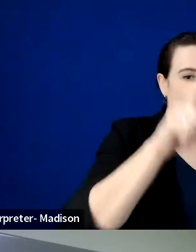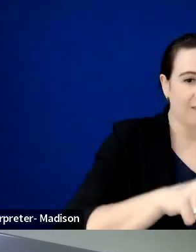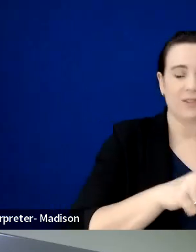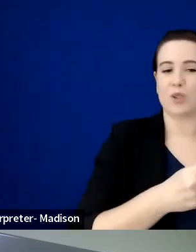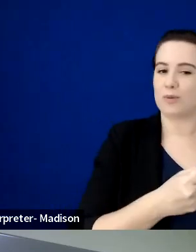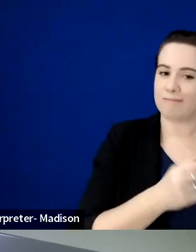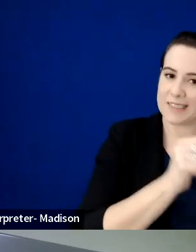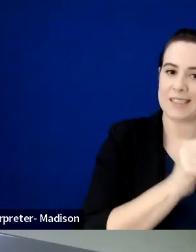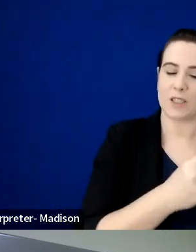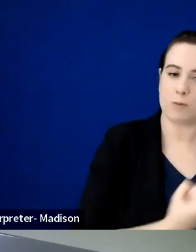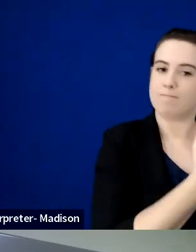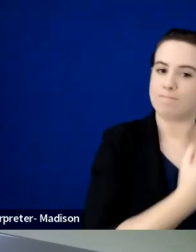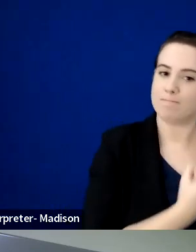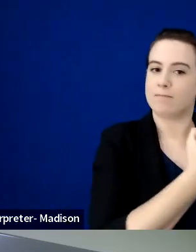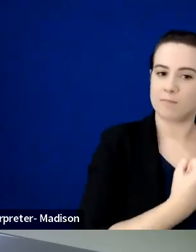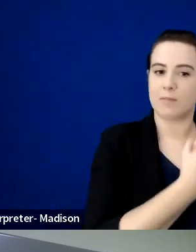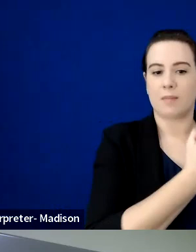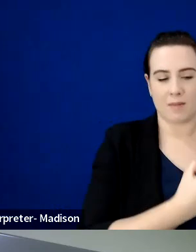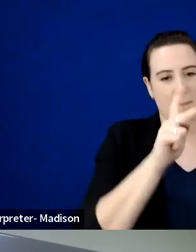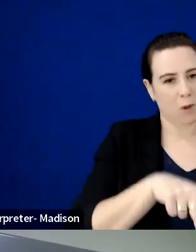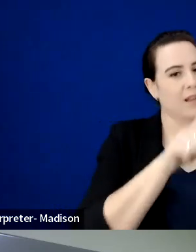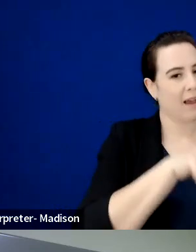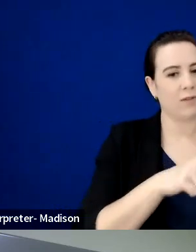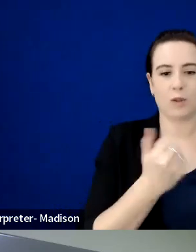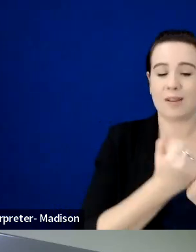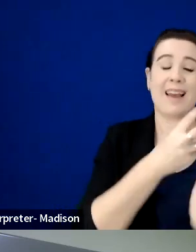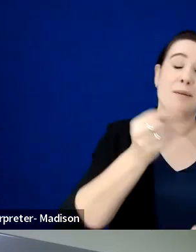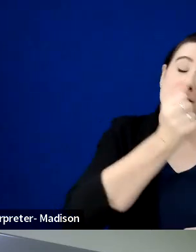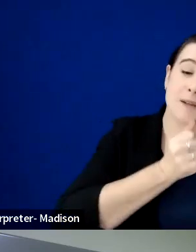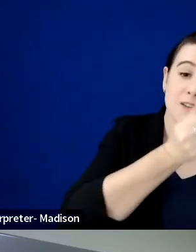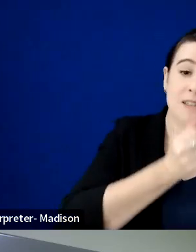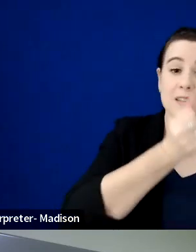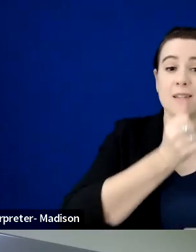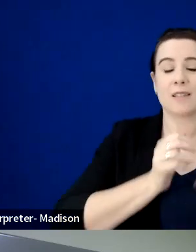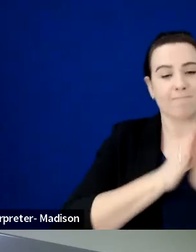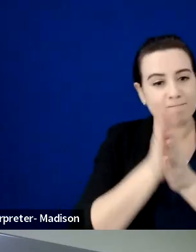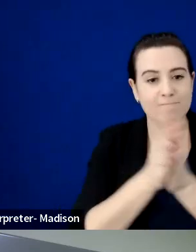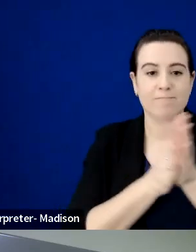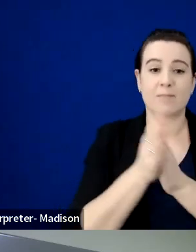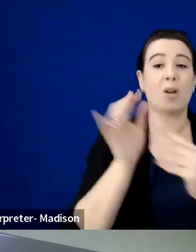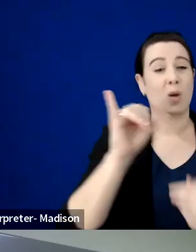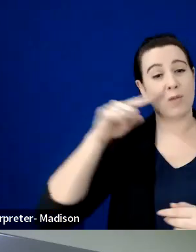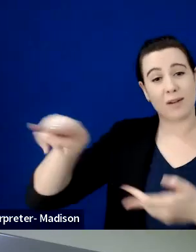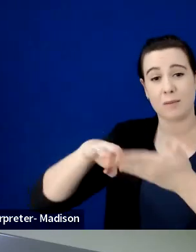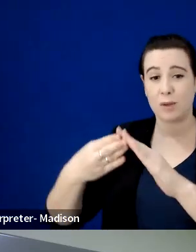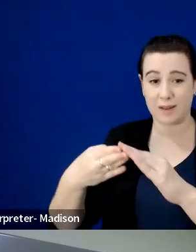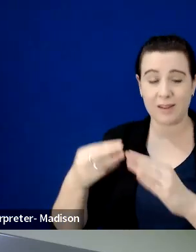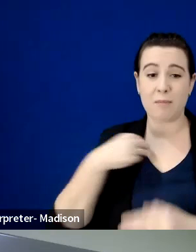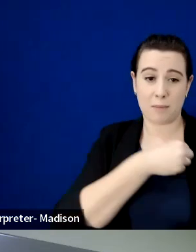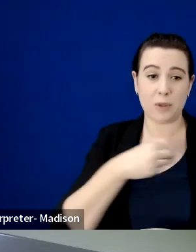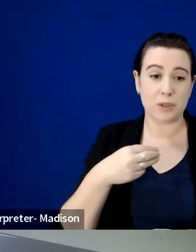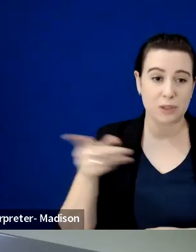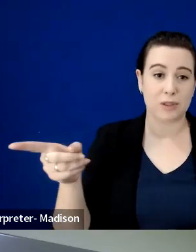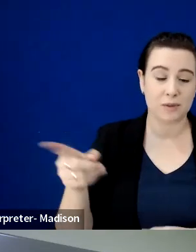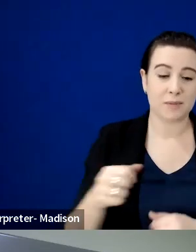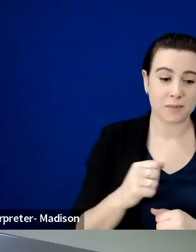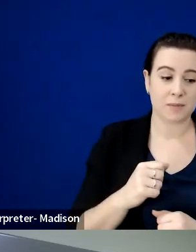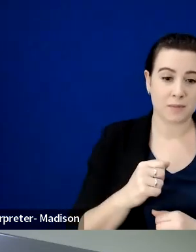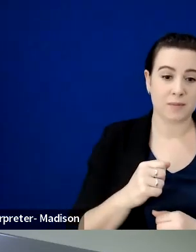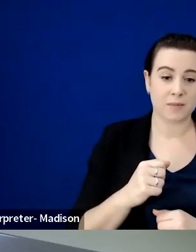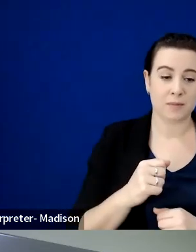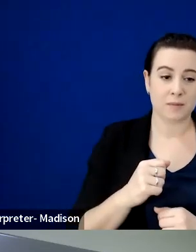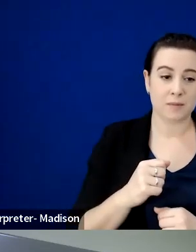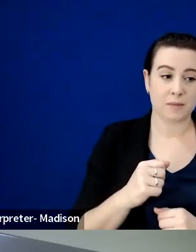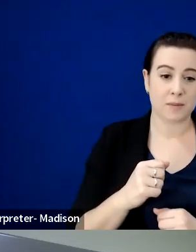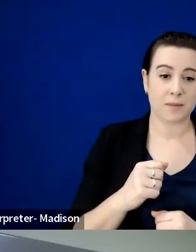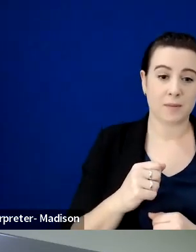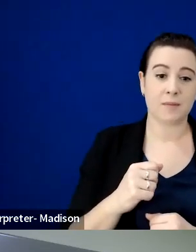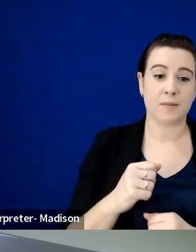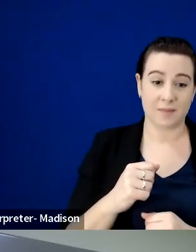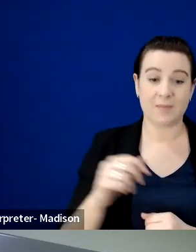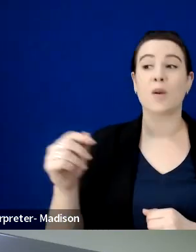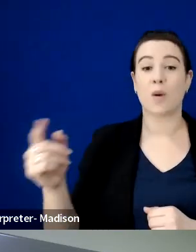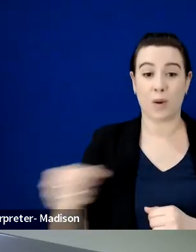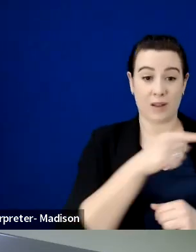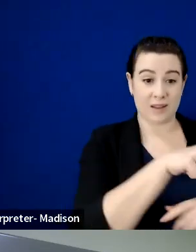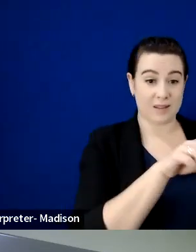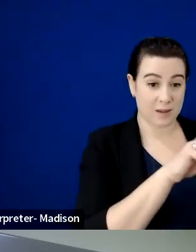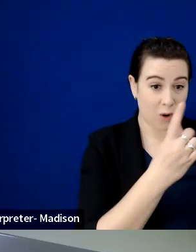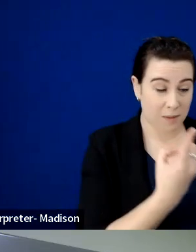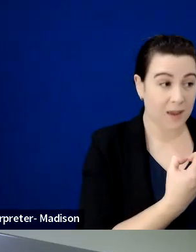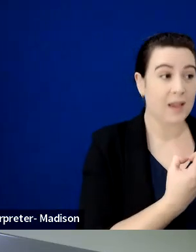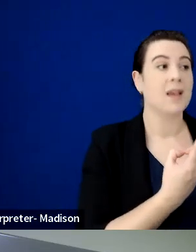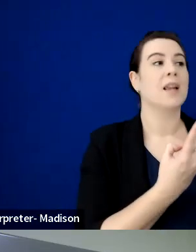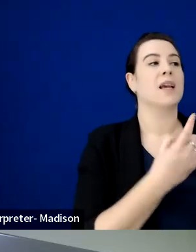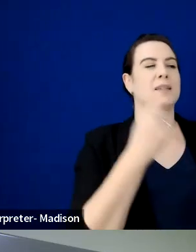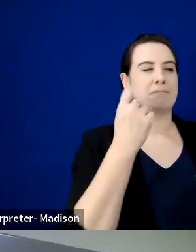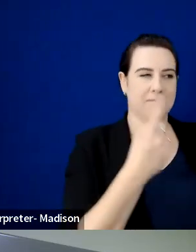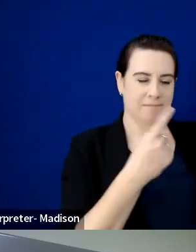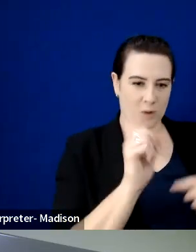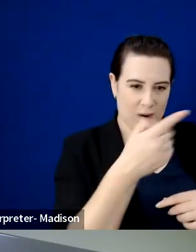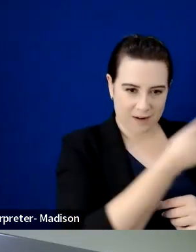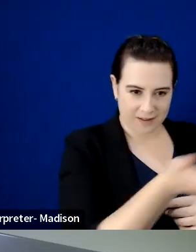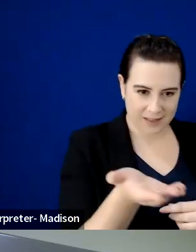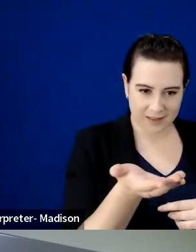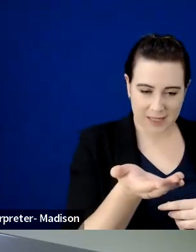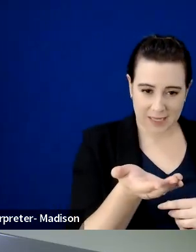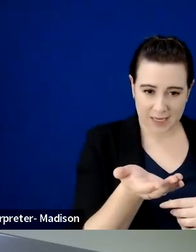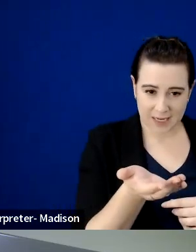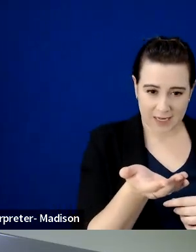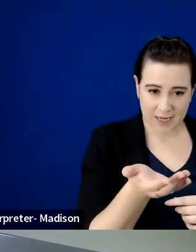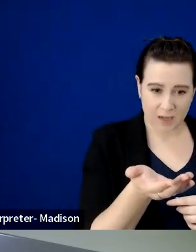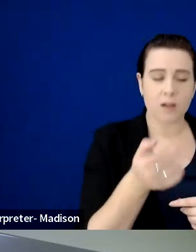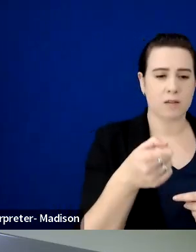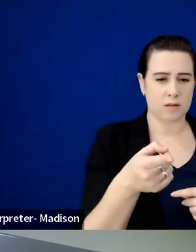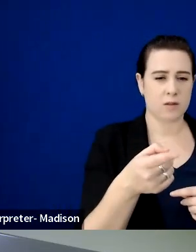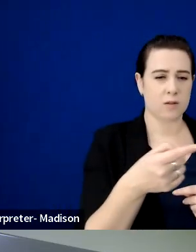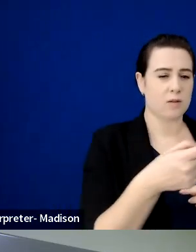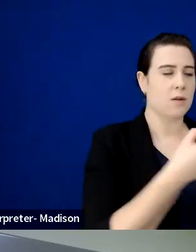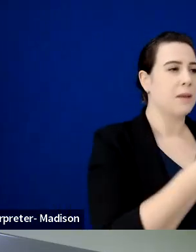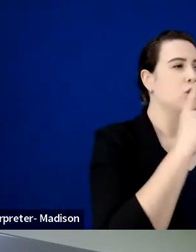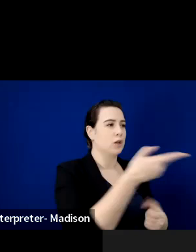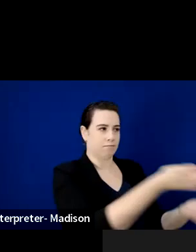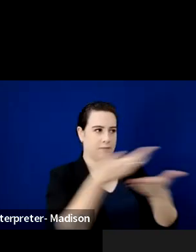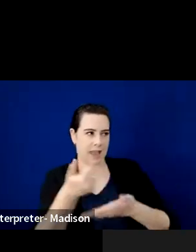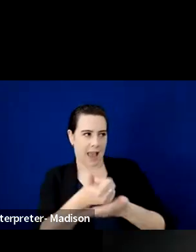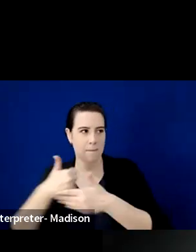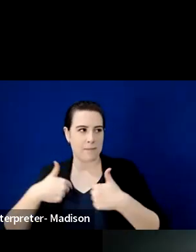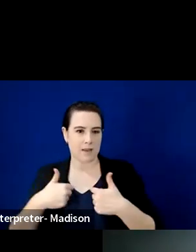Sometimes more like a year.